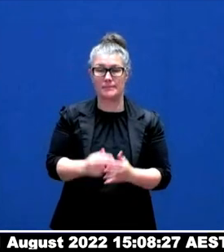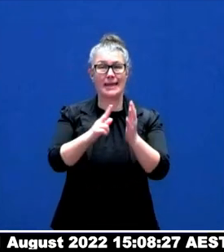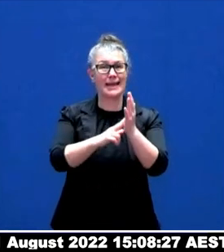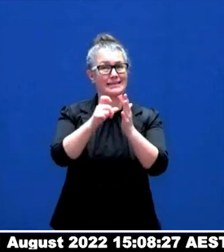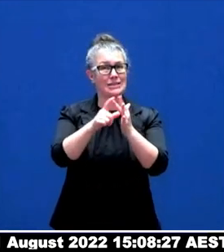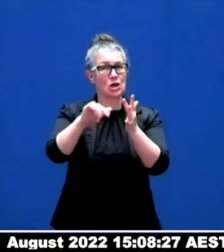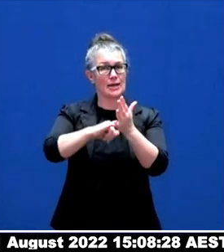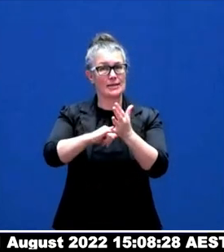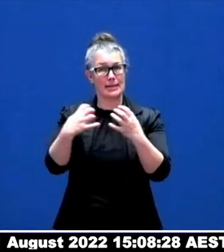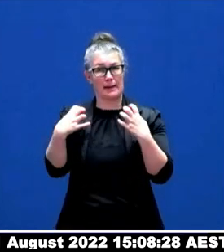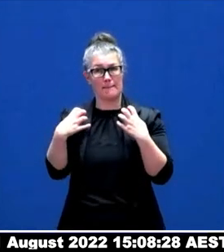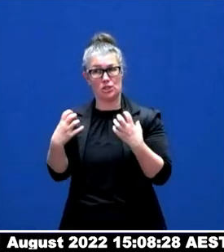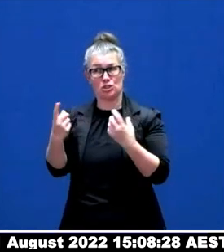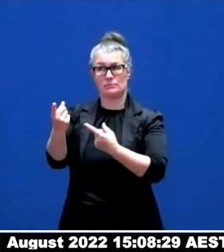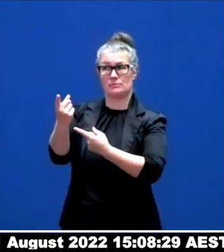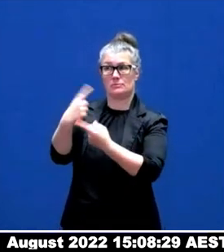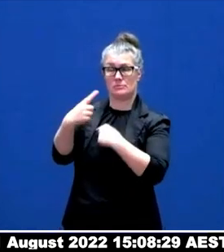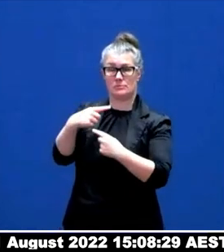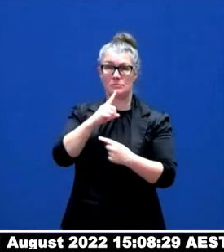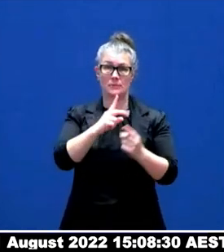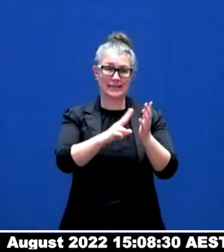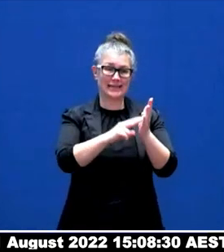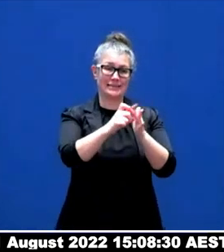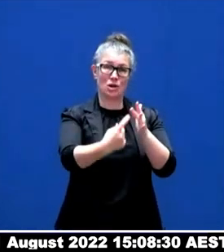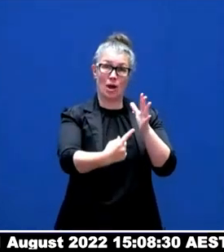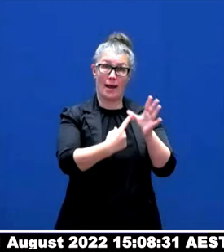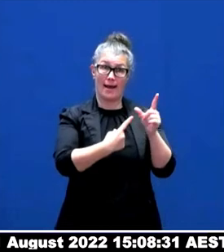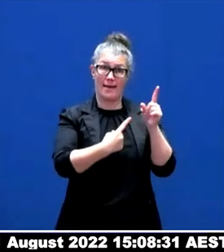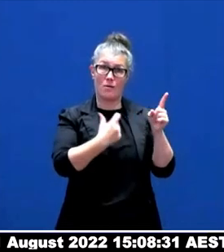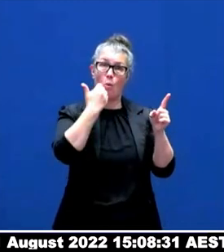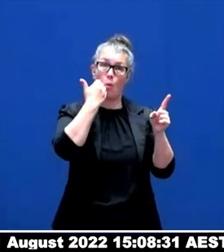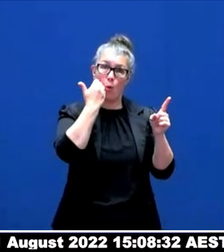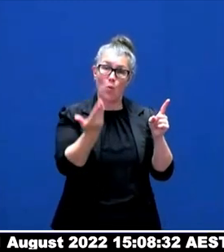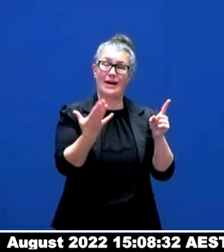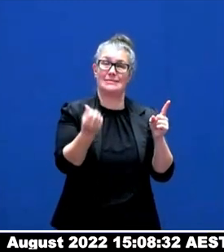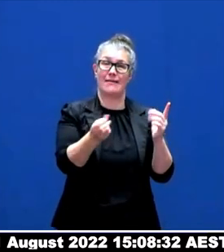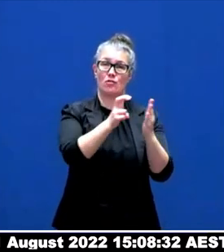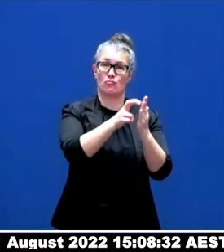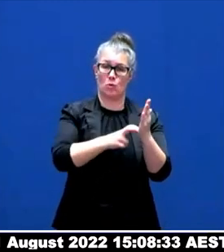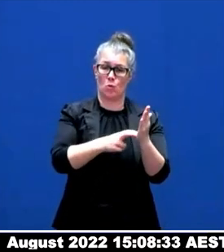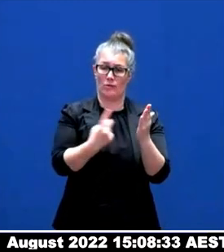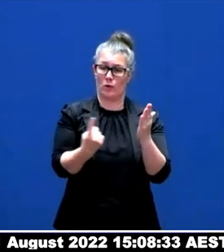Commission that the NDIA doesn't always have a record of a participant's address.